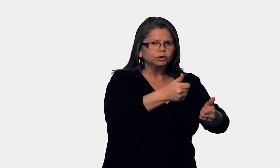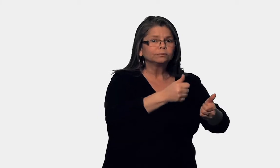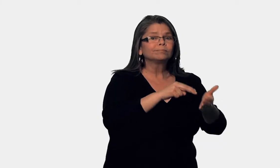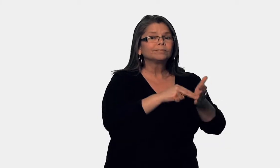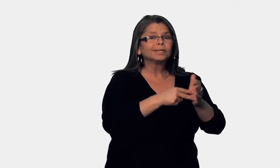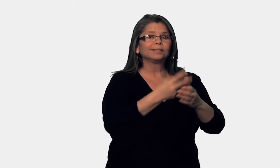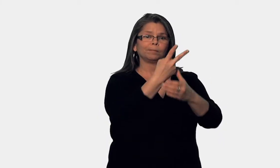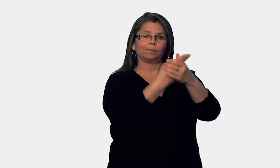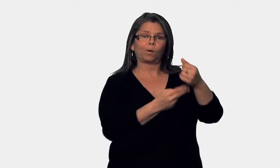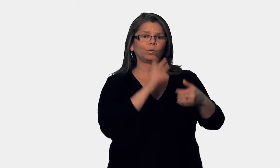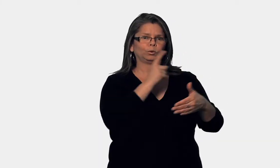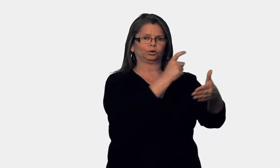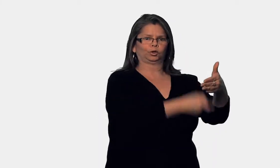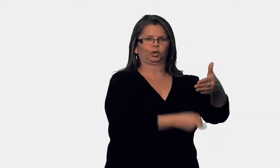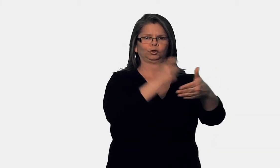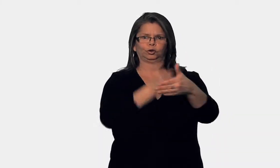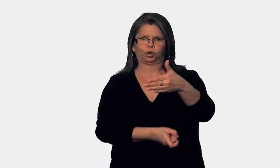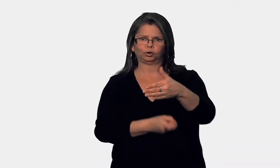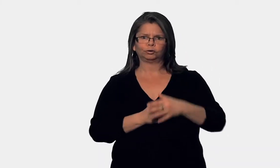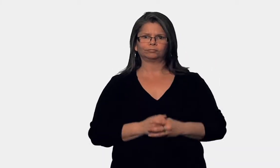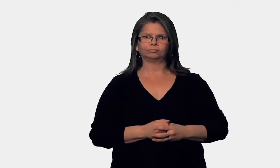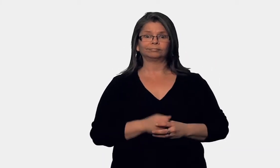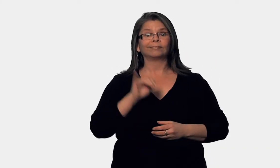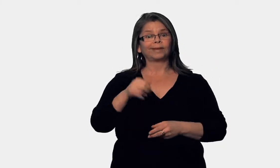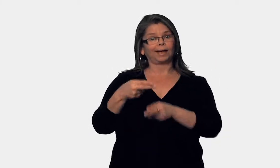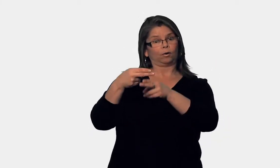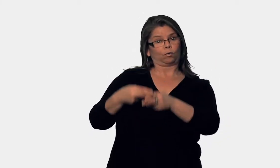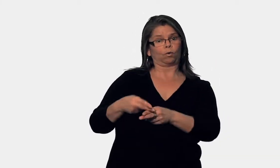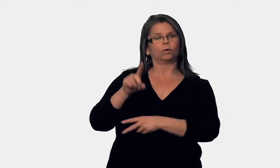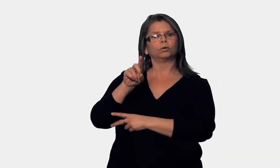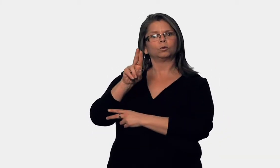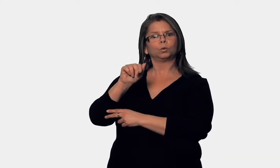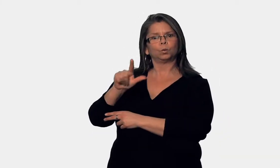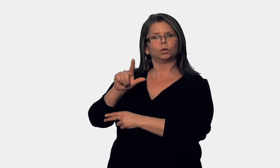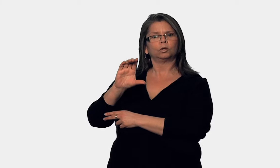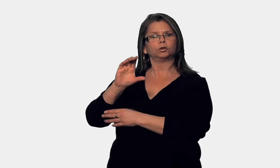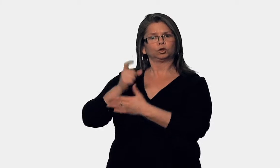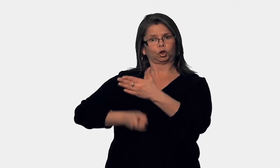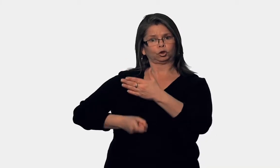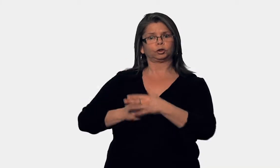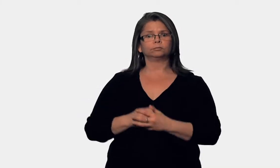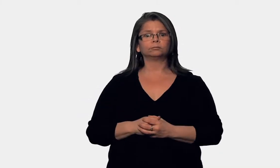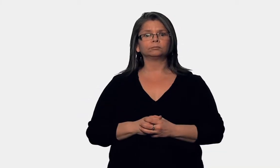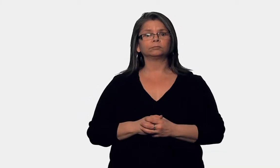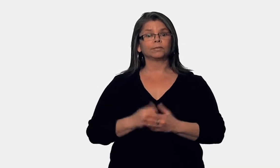both partners may be charged. This is called dual charging.